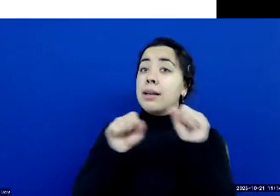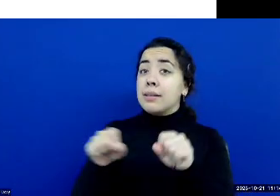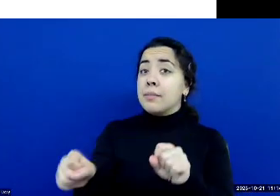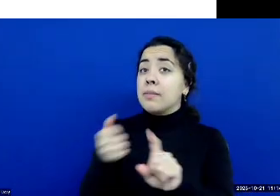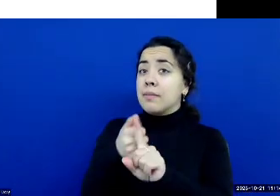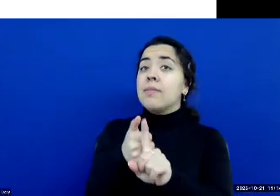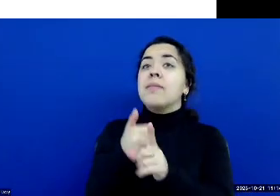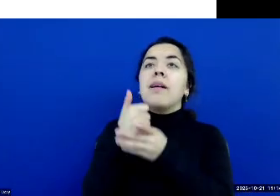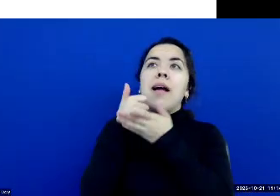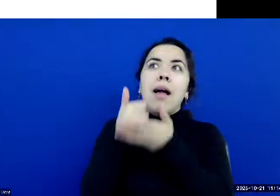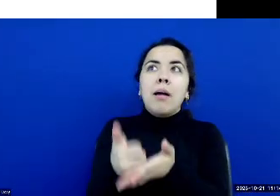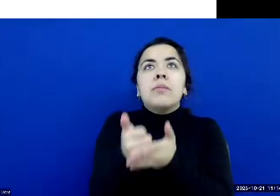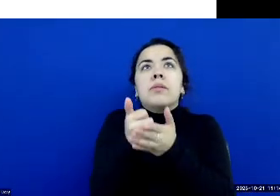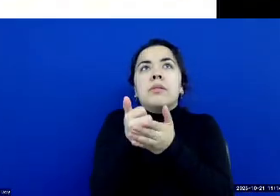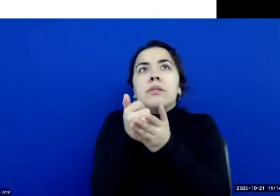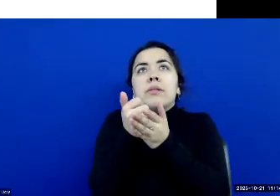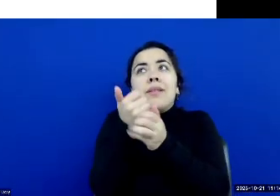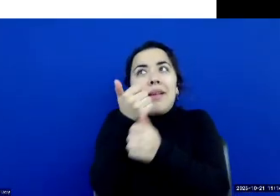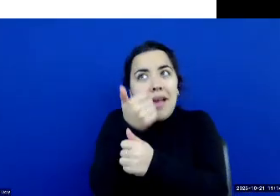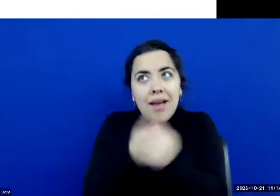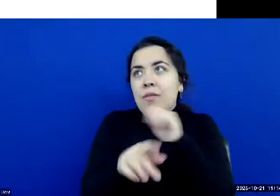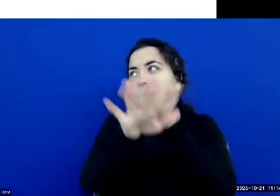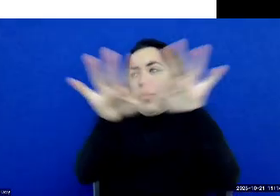Kathleen DeForest: Accessibility helps Everyone.